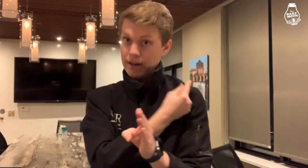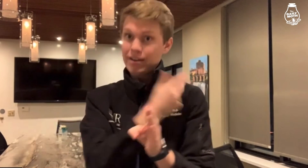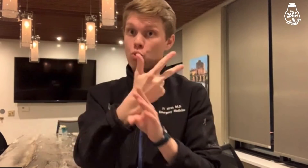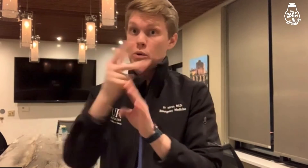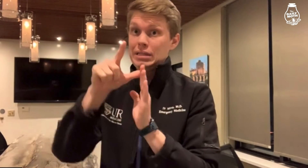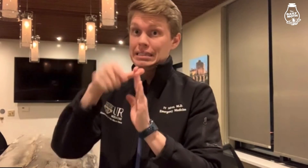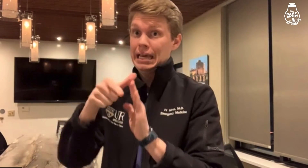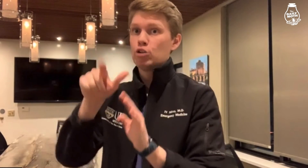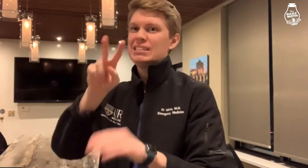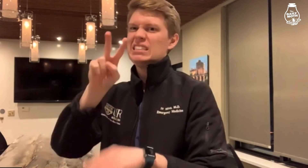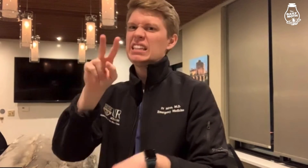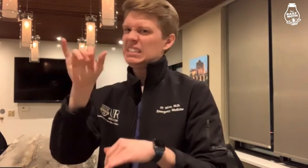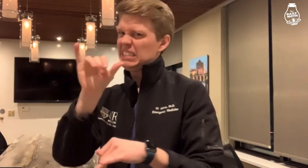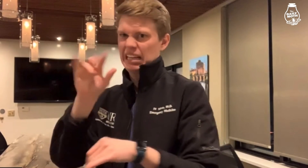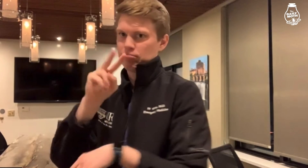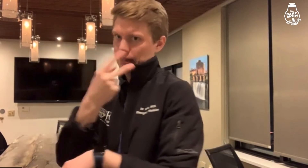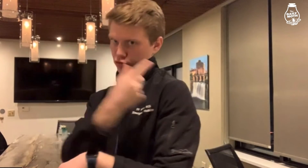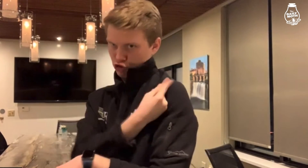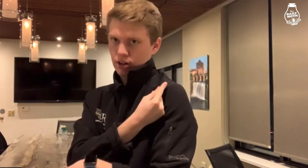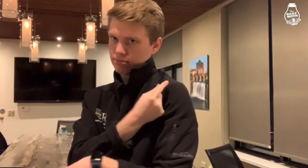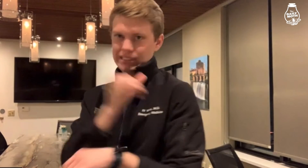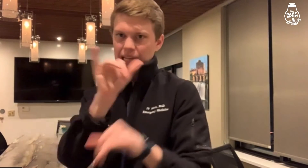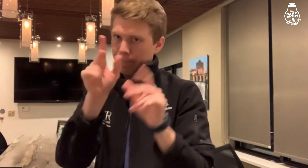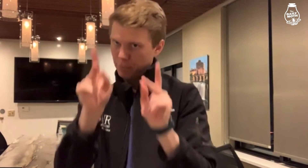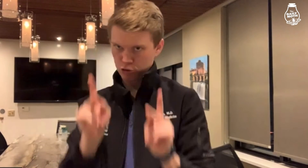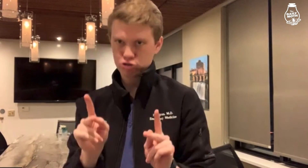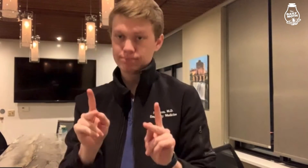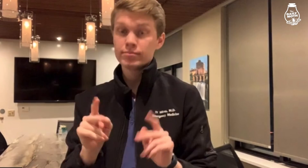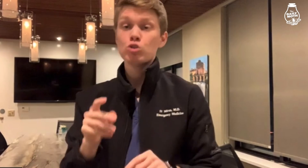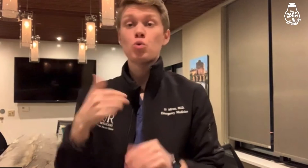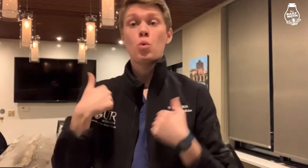So after the first shot, three weeks later, you'll get the same shot again.